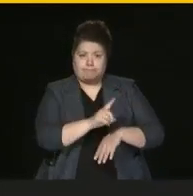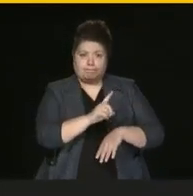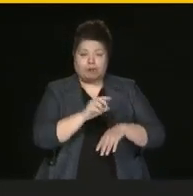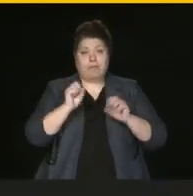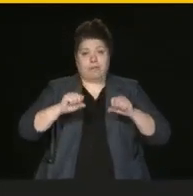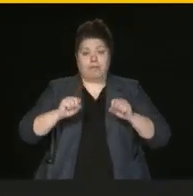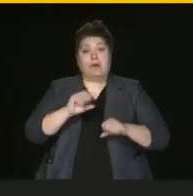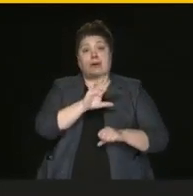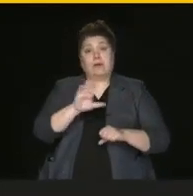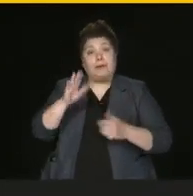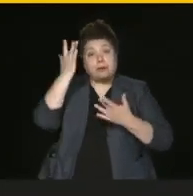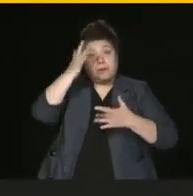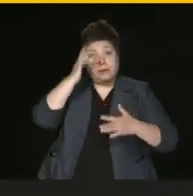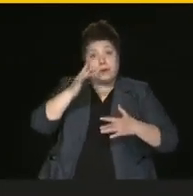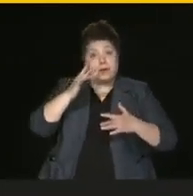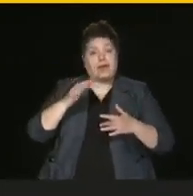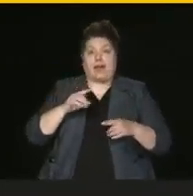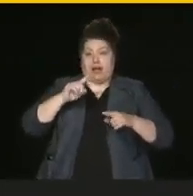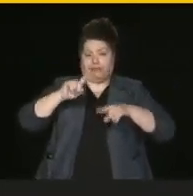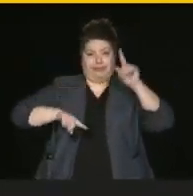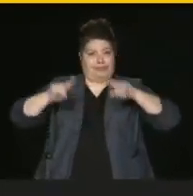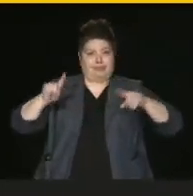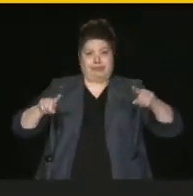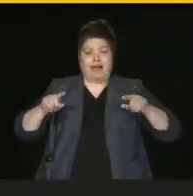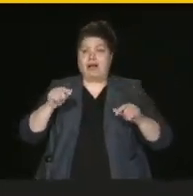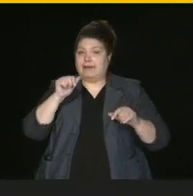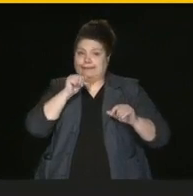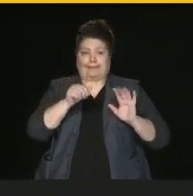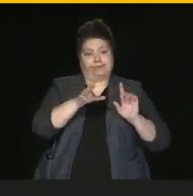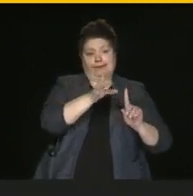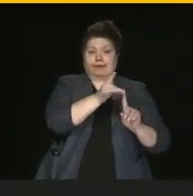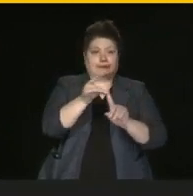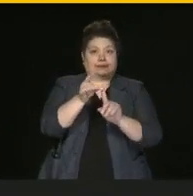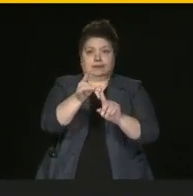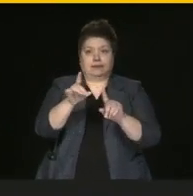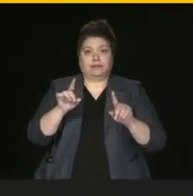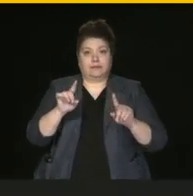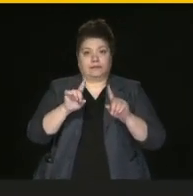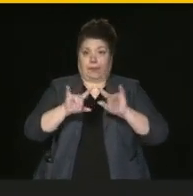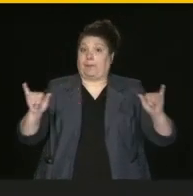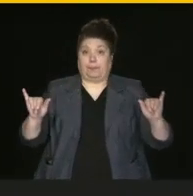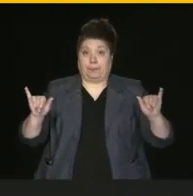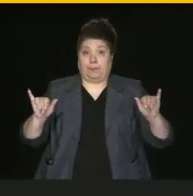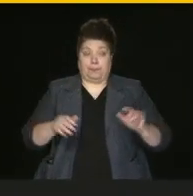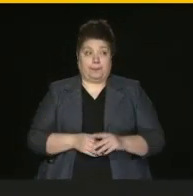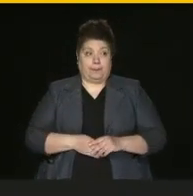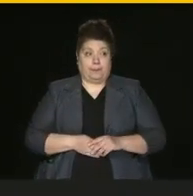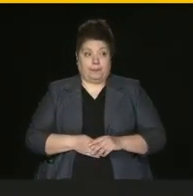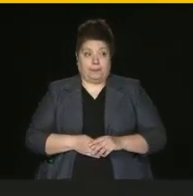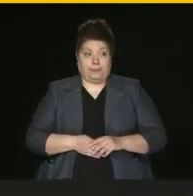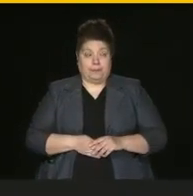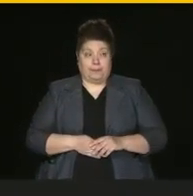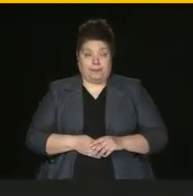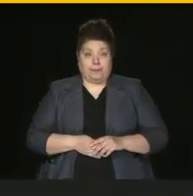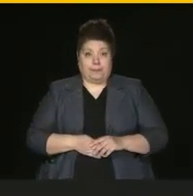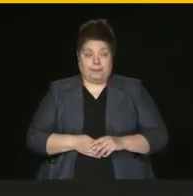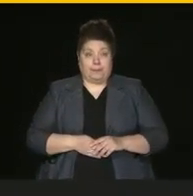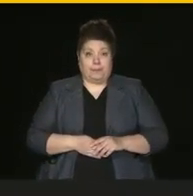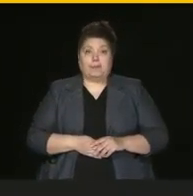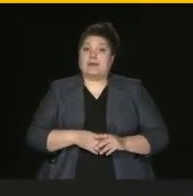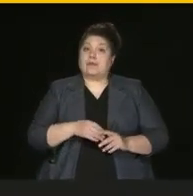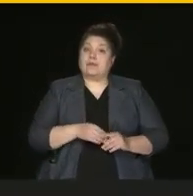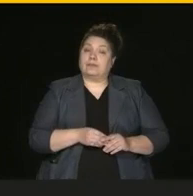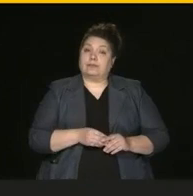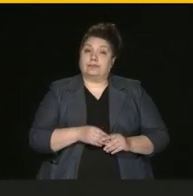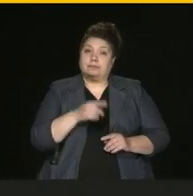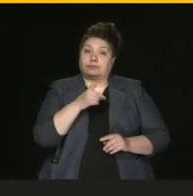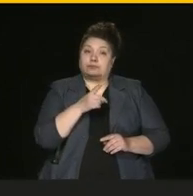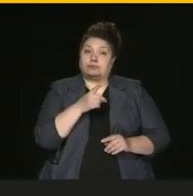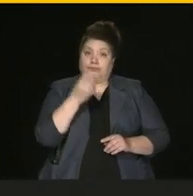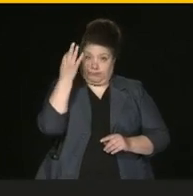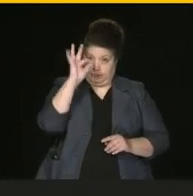REQUEST LEAD TO REGIONAL